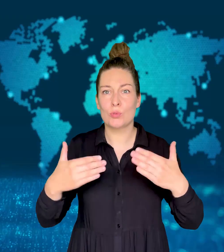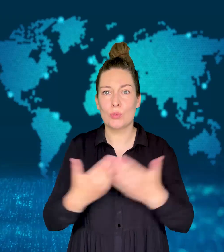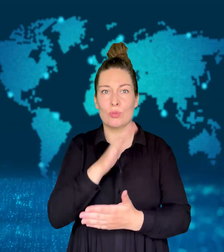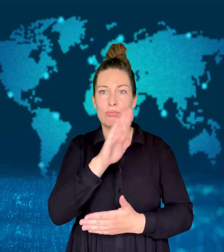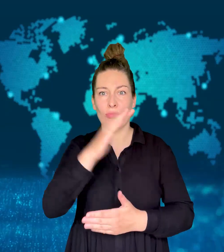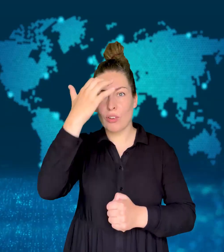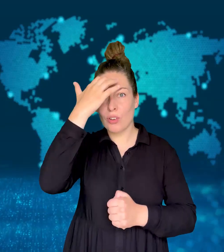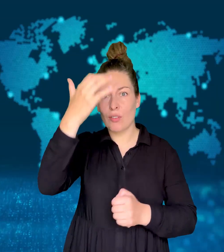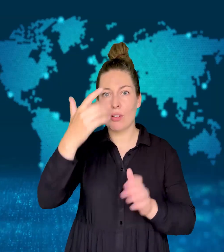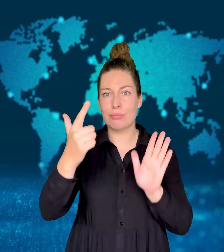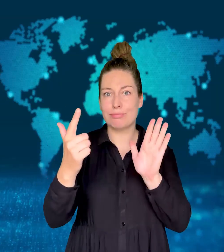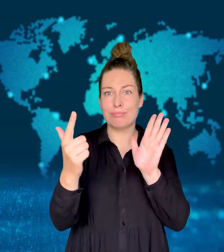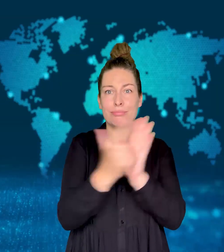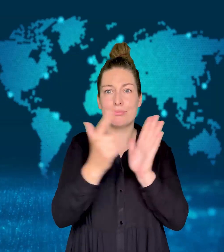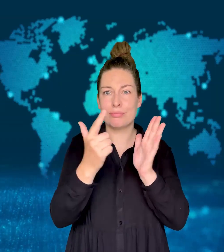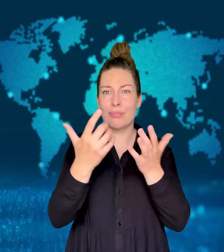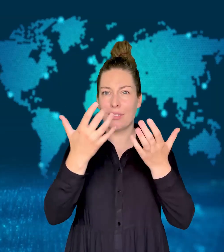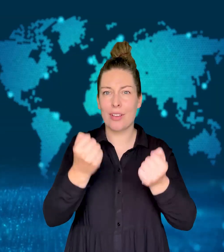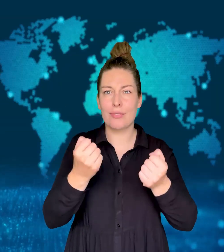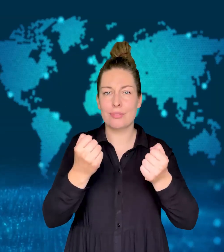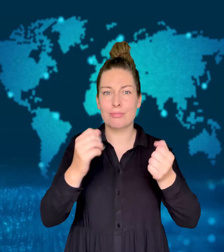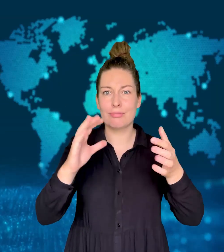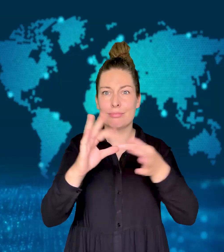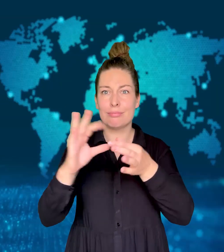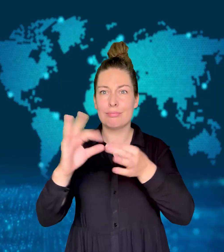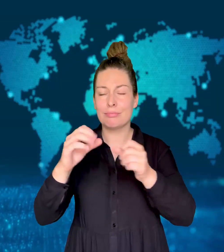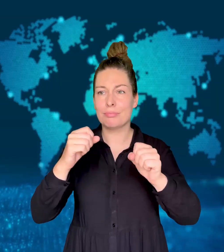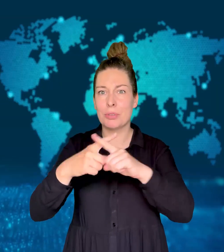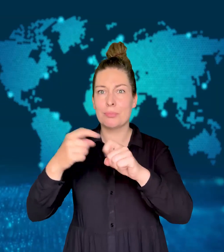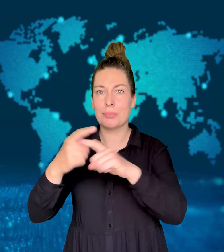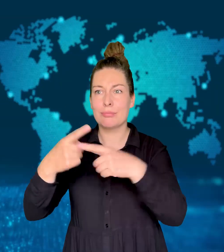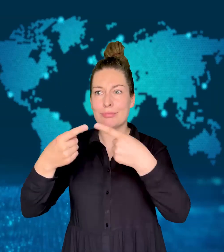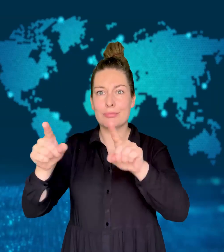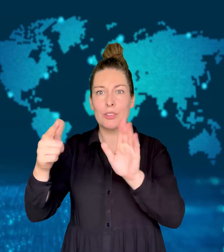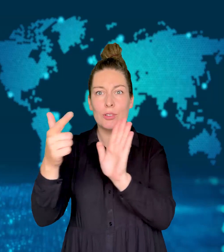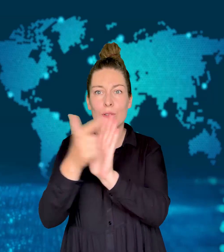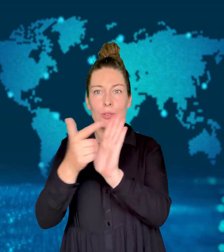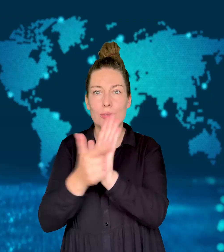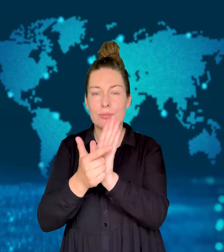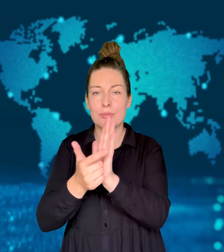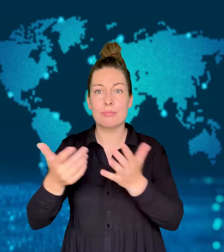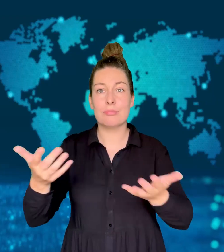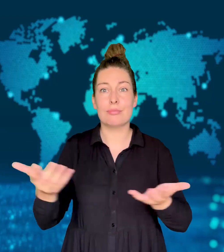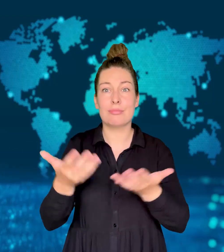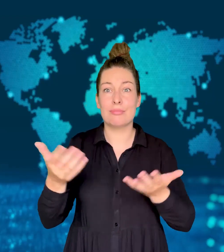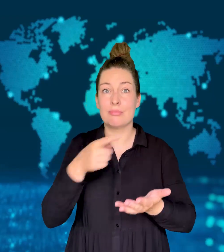The "state registration of a change of gender without an operation"